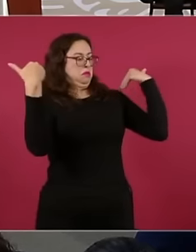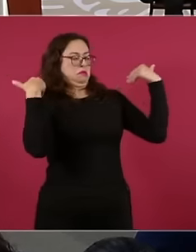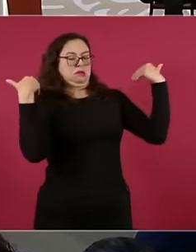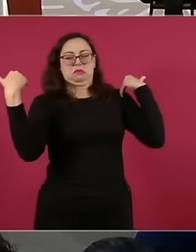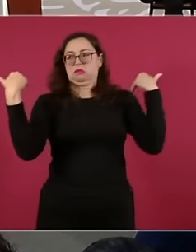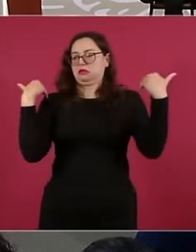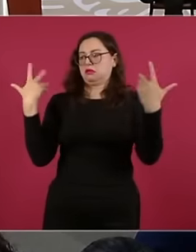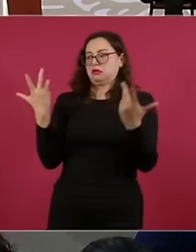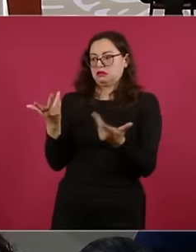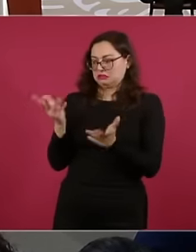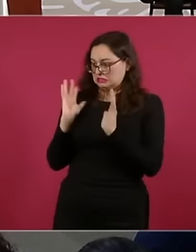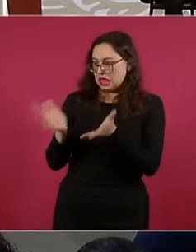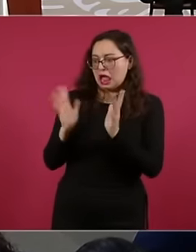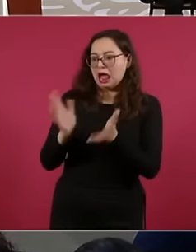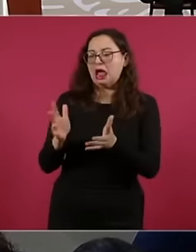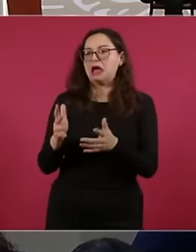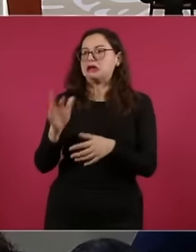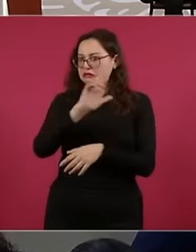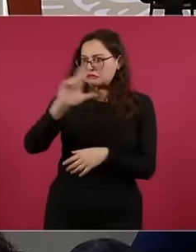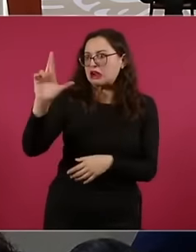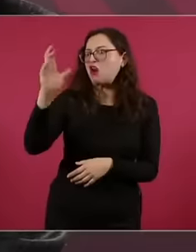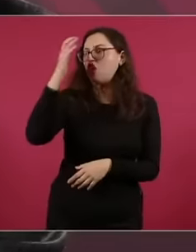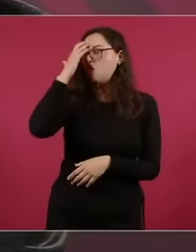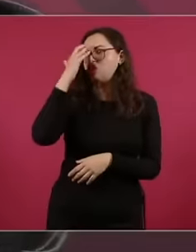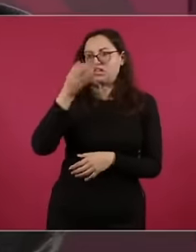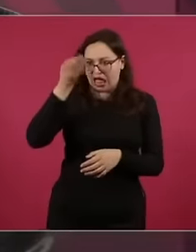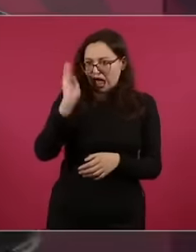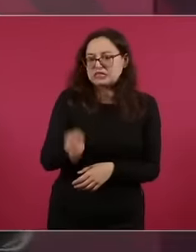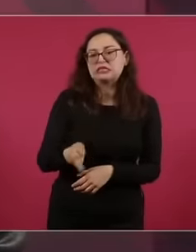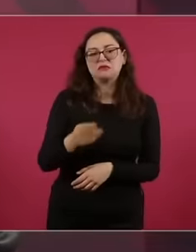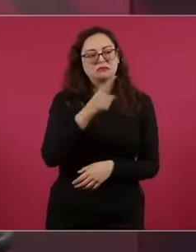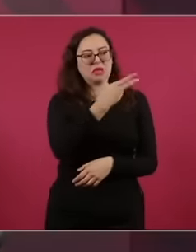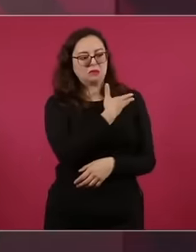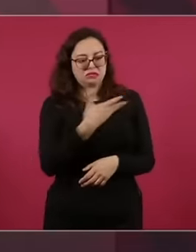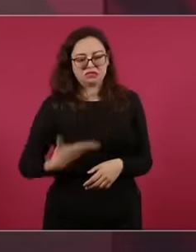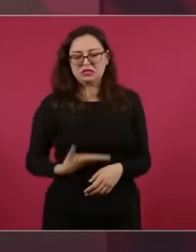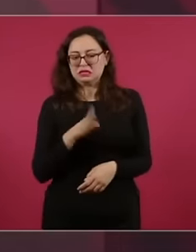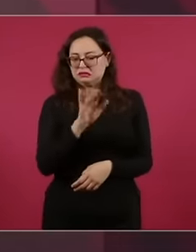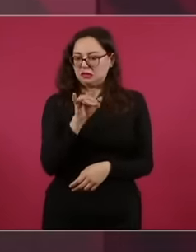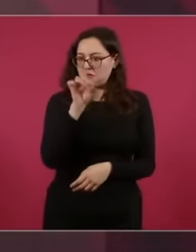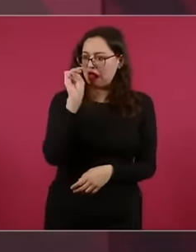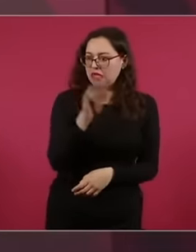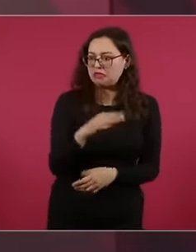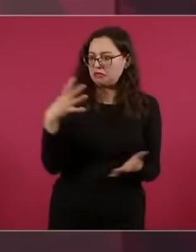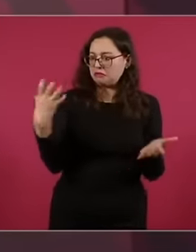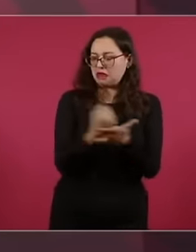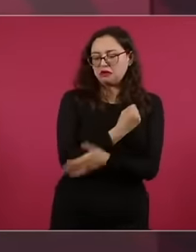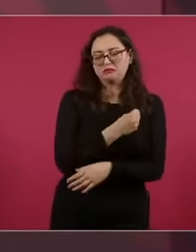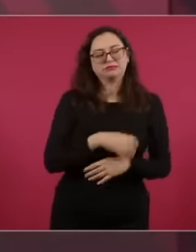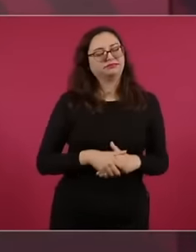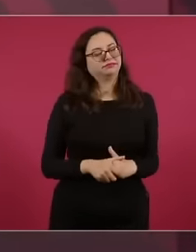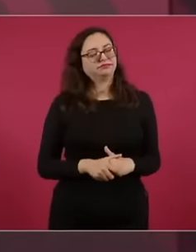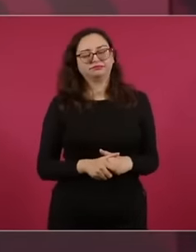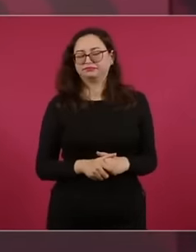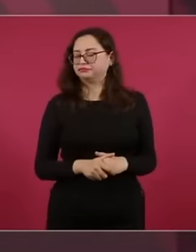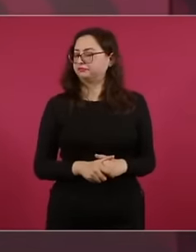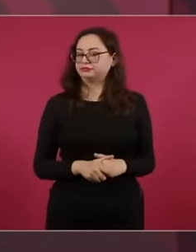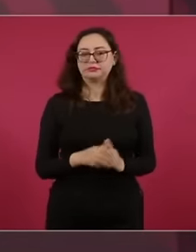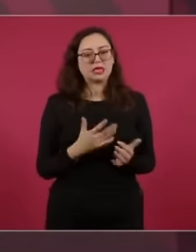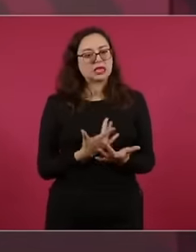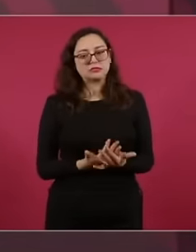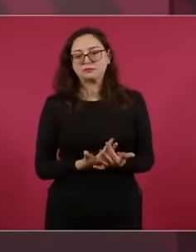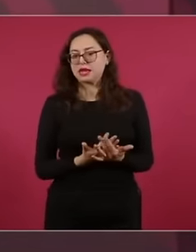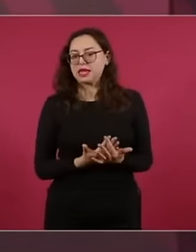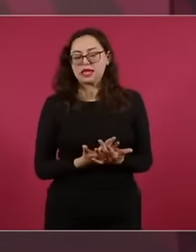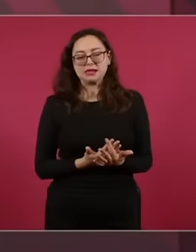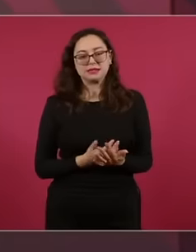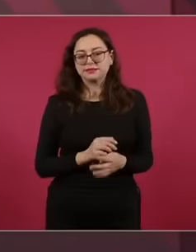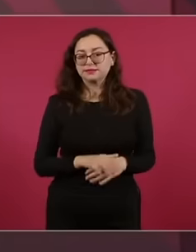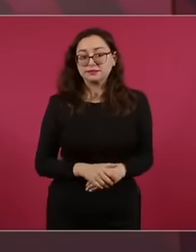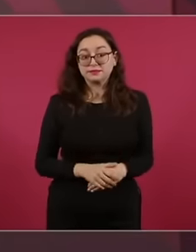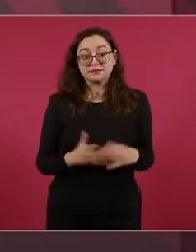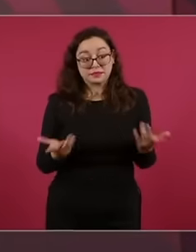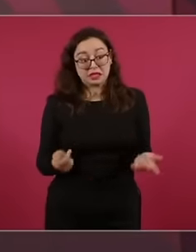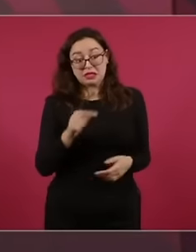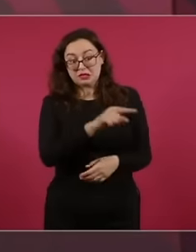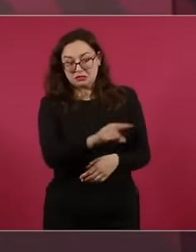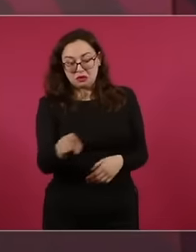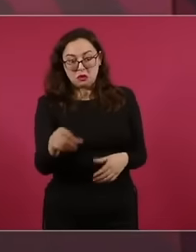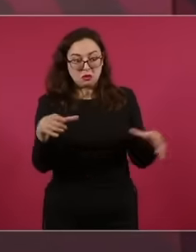in politics Because they can be eminences in diplomacy scientists intellectuals